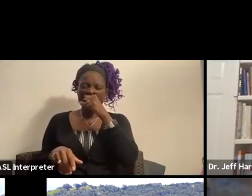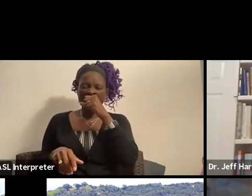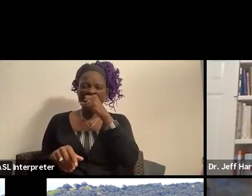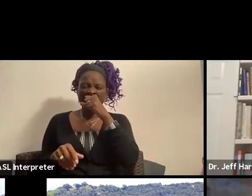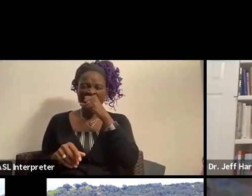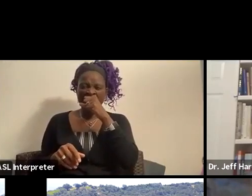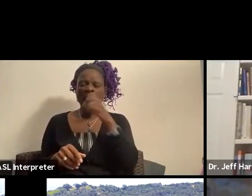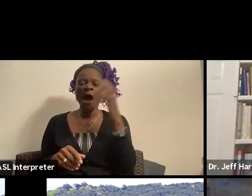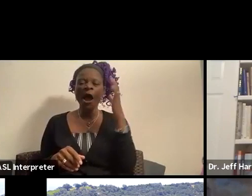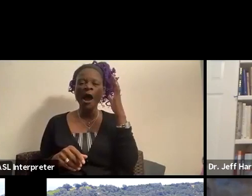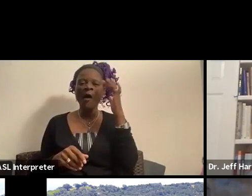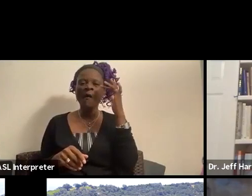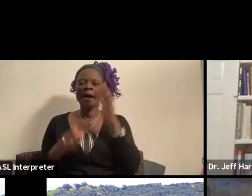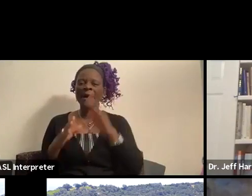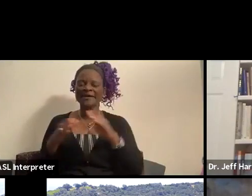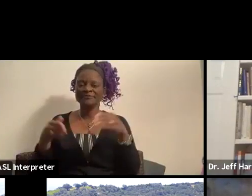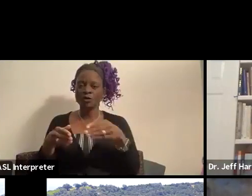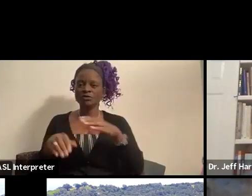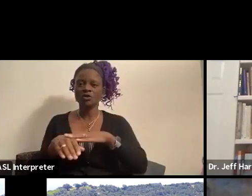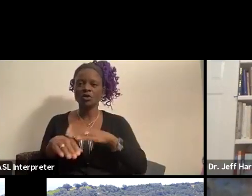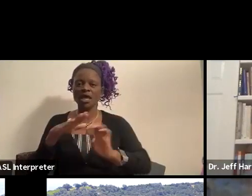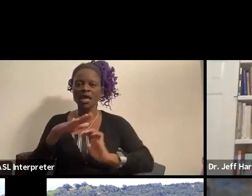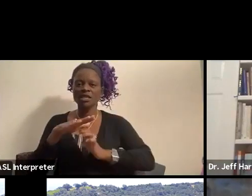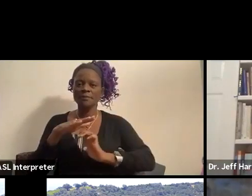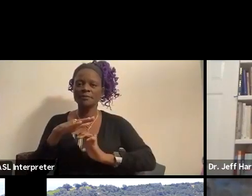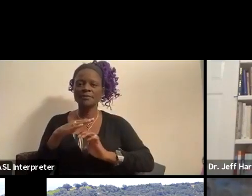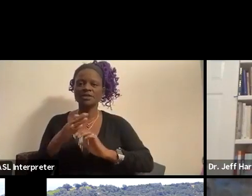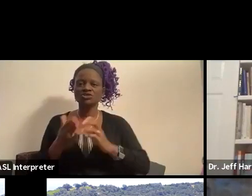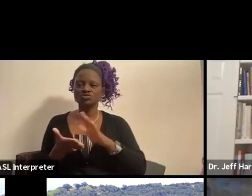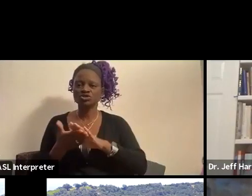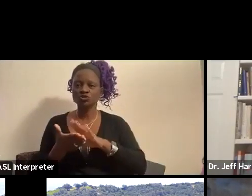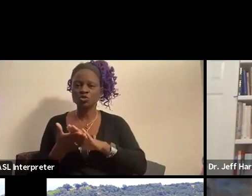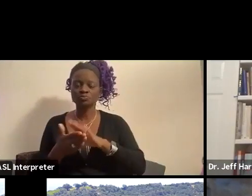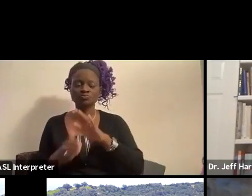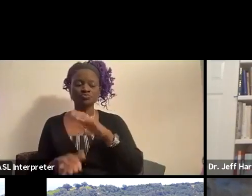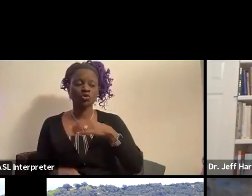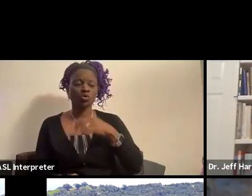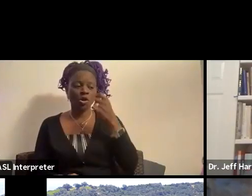address that is the elementary student is that does not transfer or